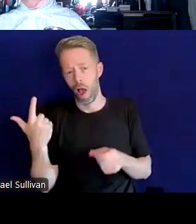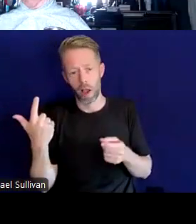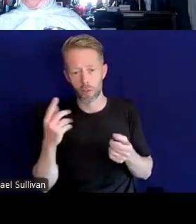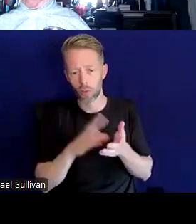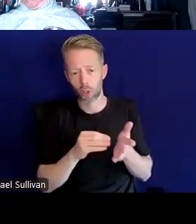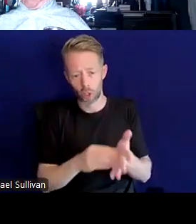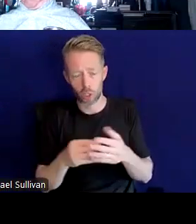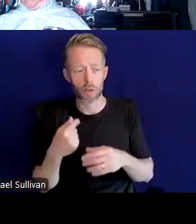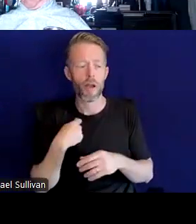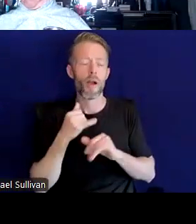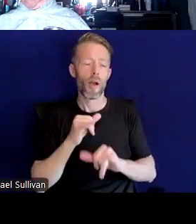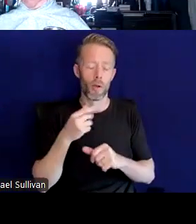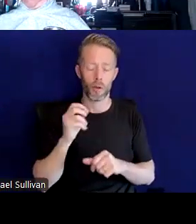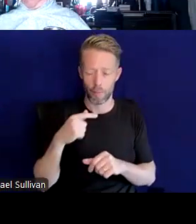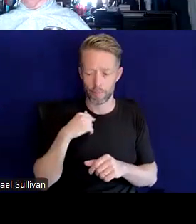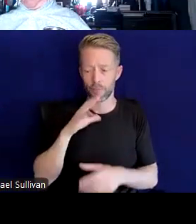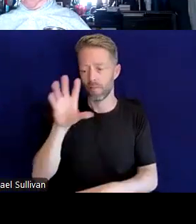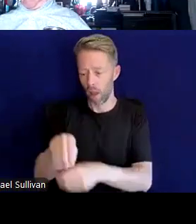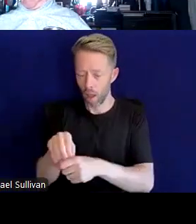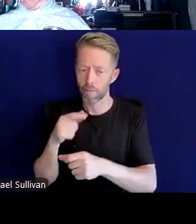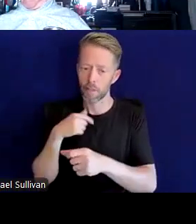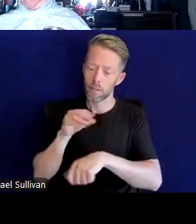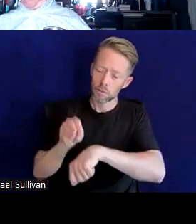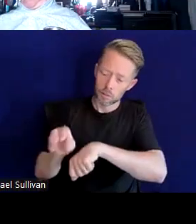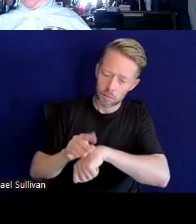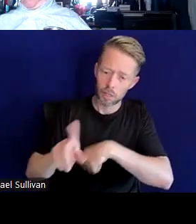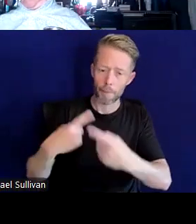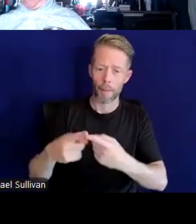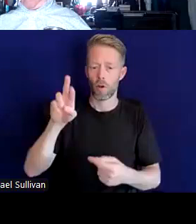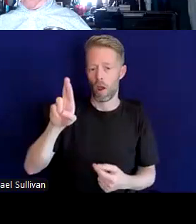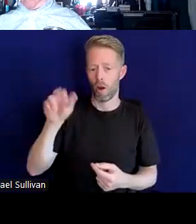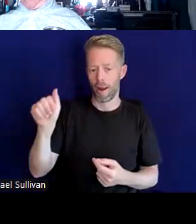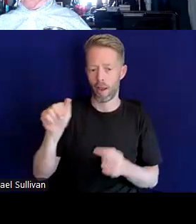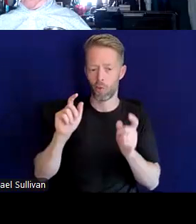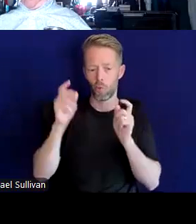once again, I get involved and I give them advice about reasonable accommodations and